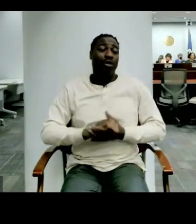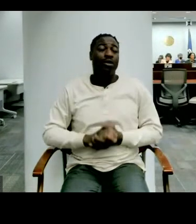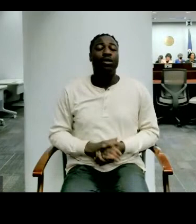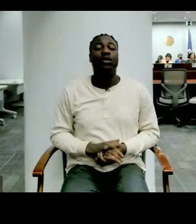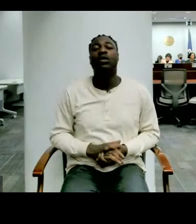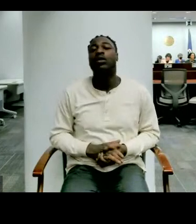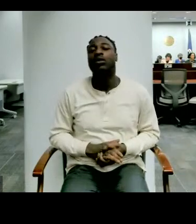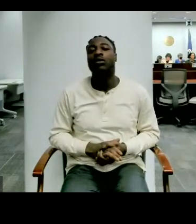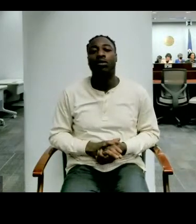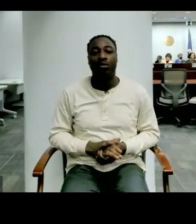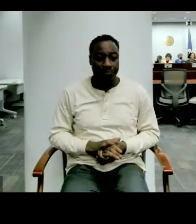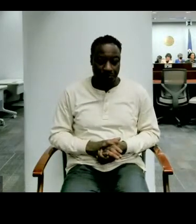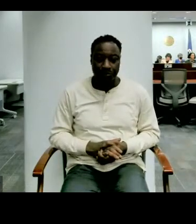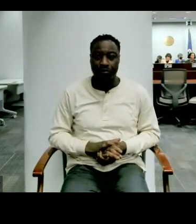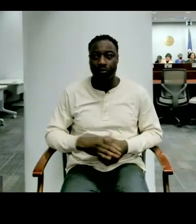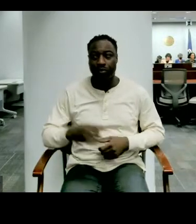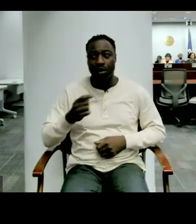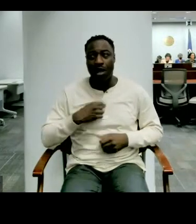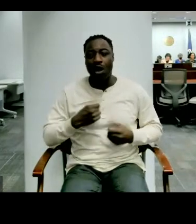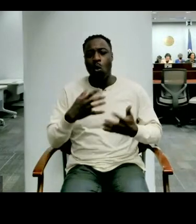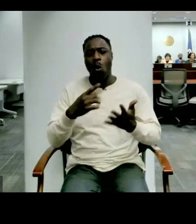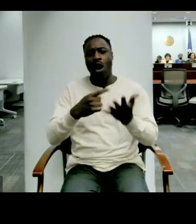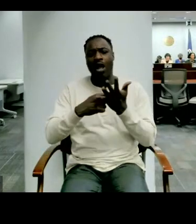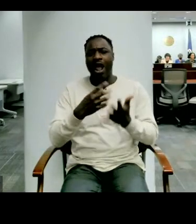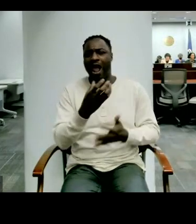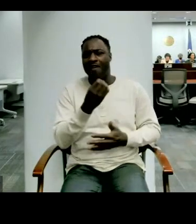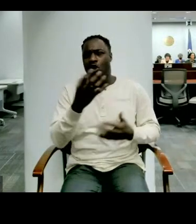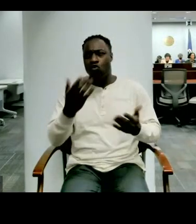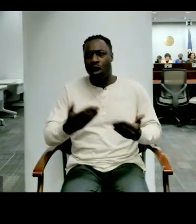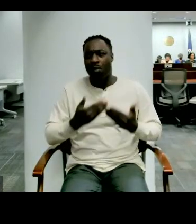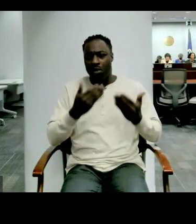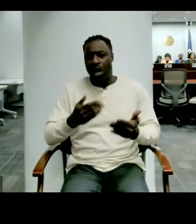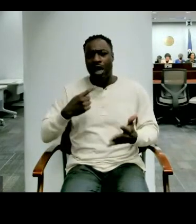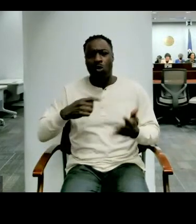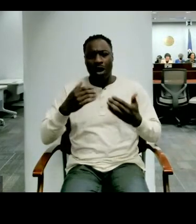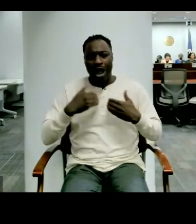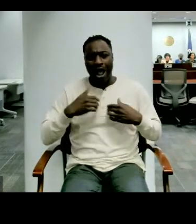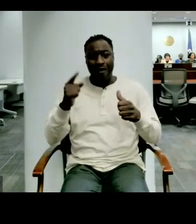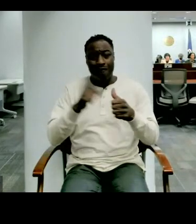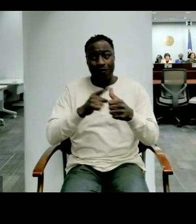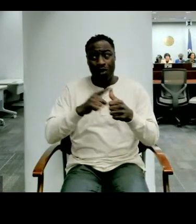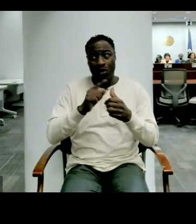I, um I'd like to discuss a couple of recommendations we have, first of all it's time